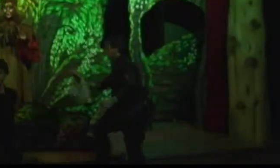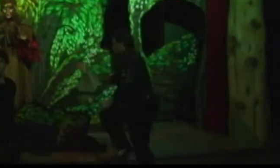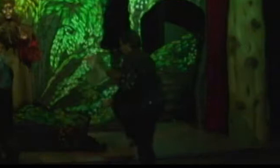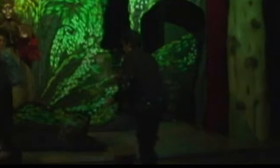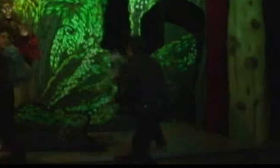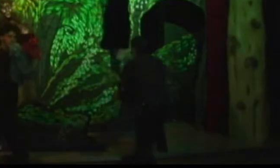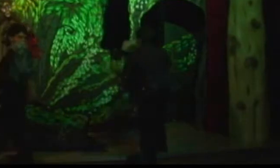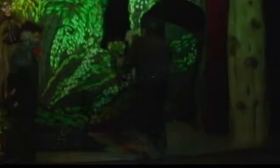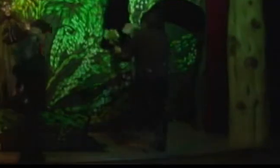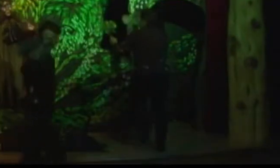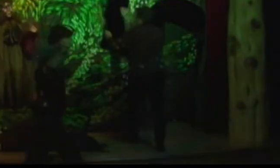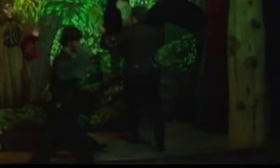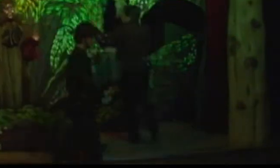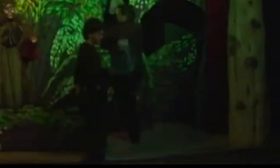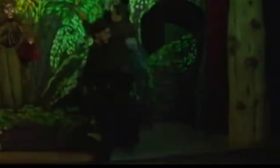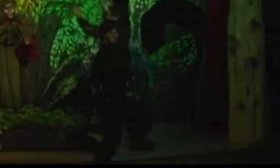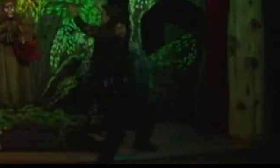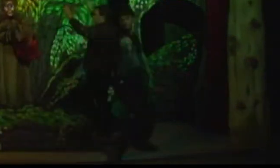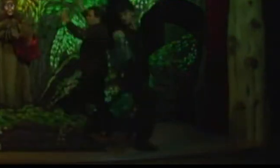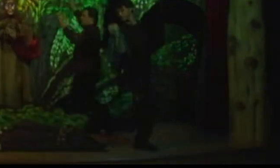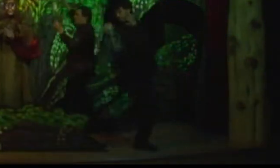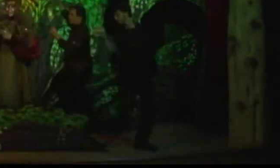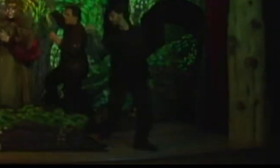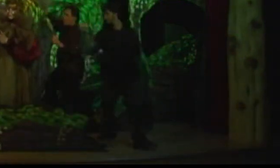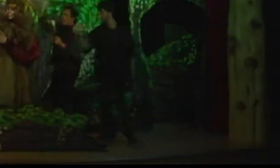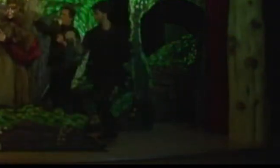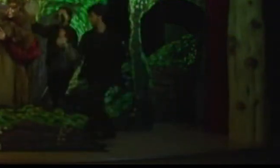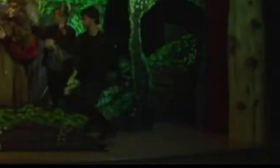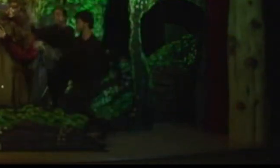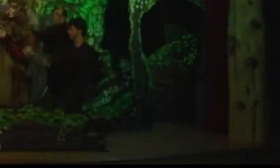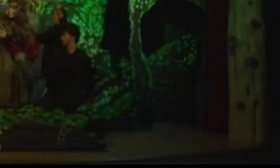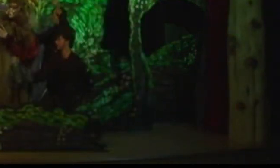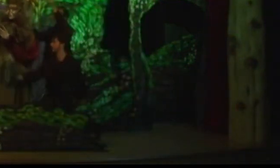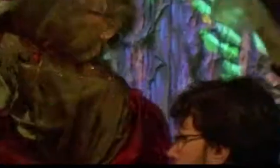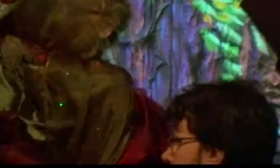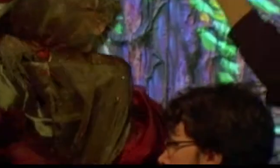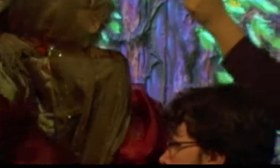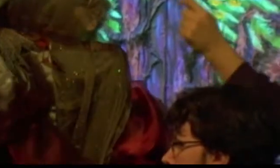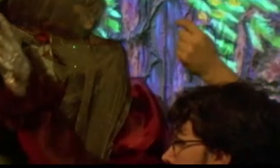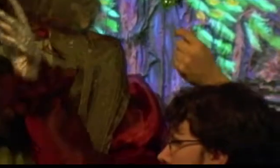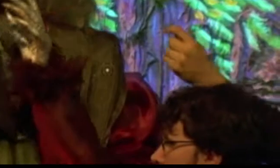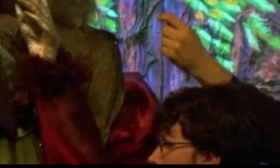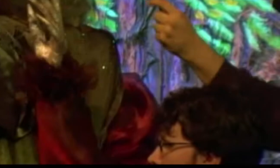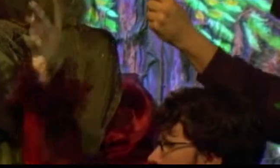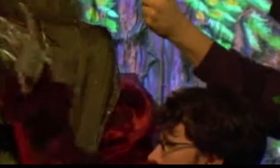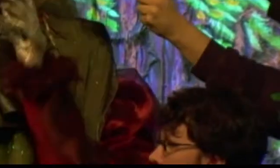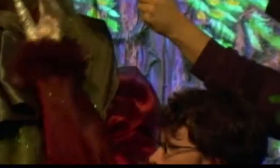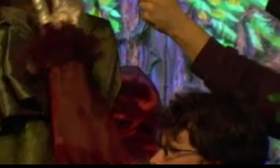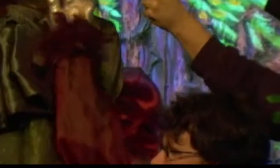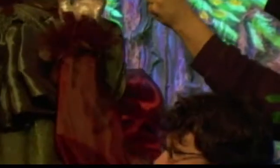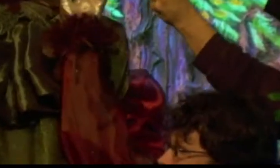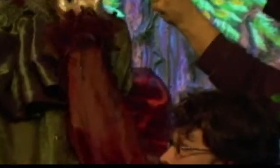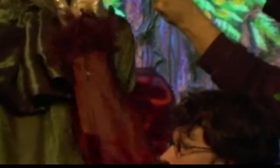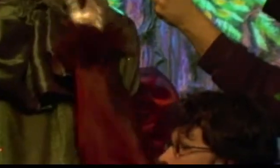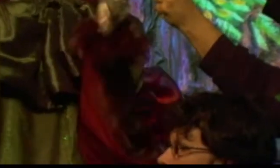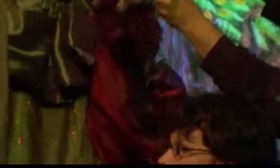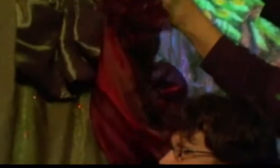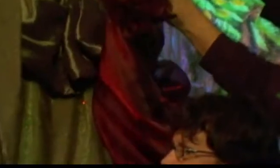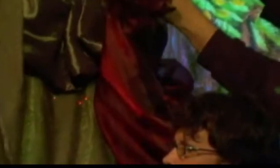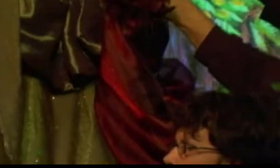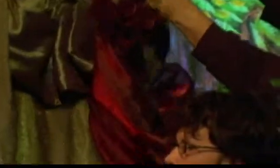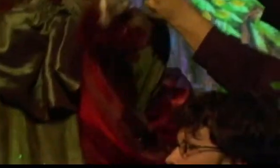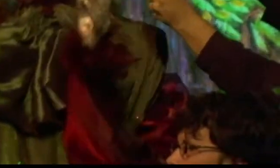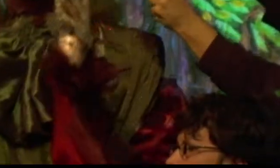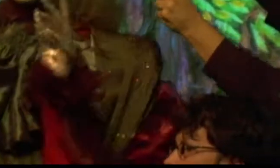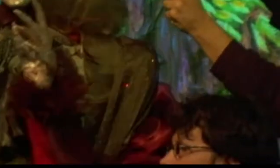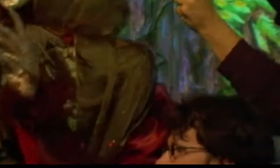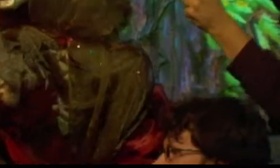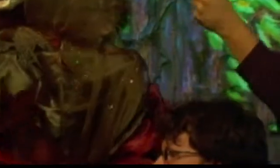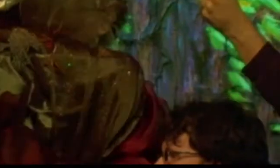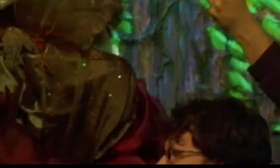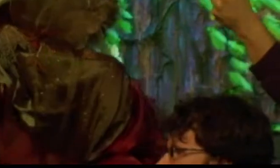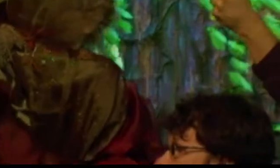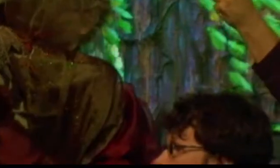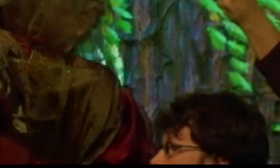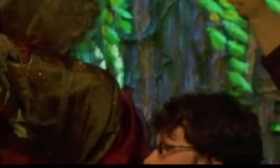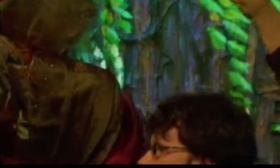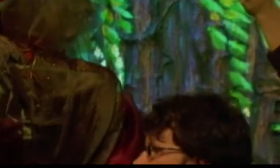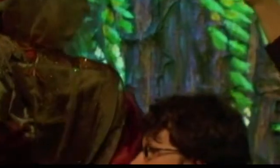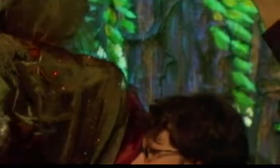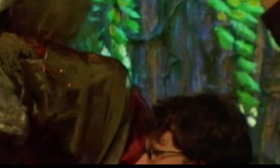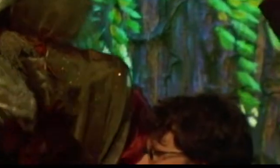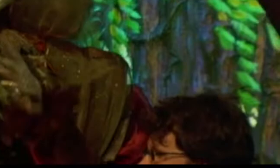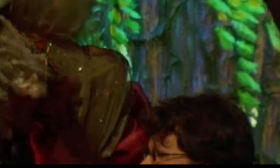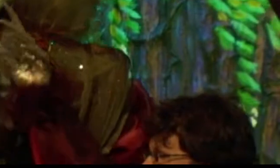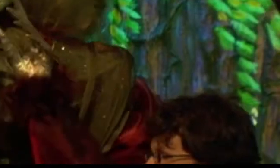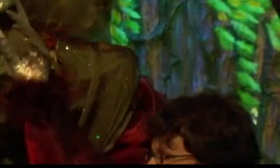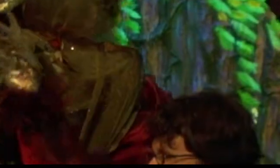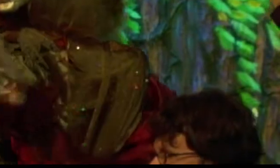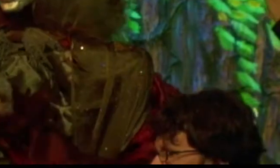Never harm Nor spell nor charm Come our lovely lady nigh. So good night with lullaby.